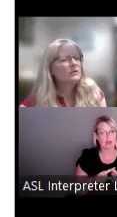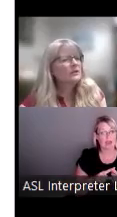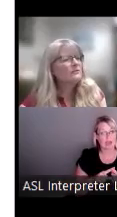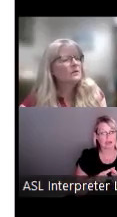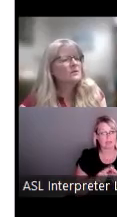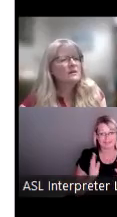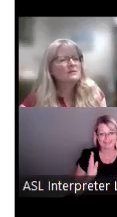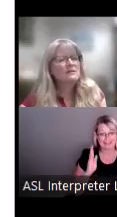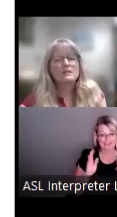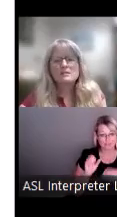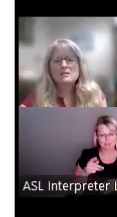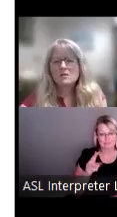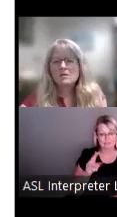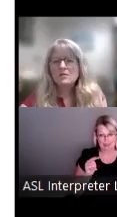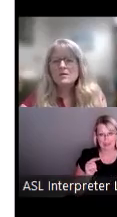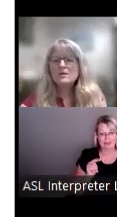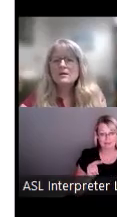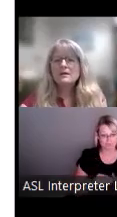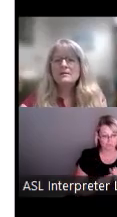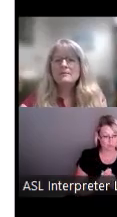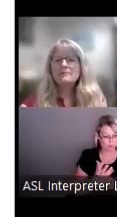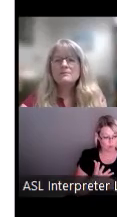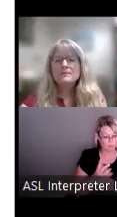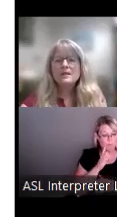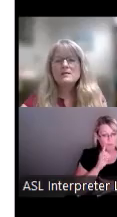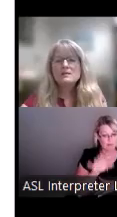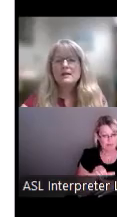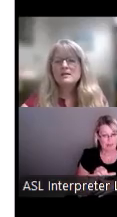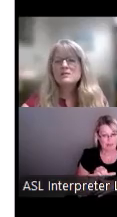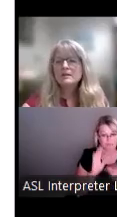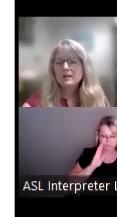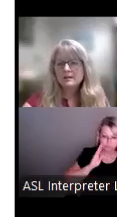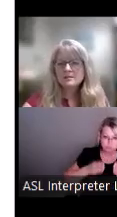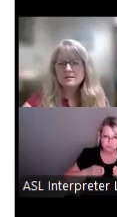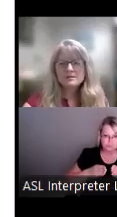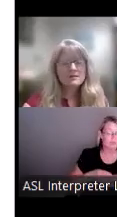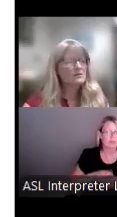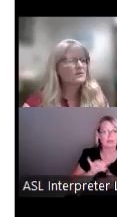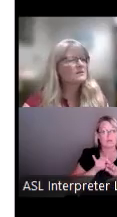learning focused activities, so that is related to the sensory